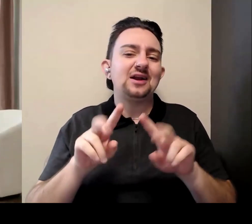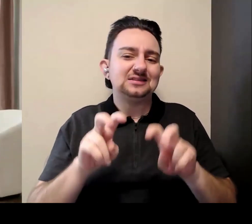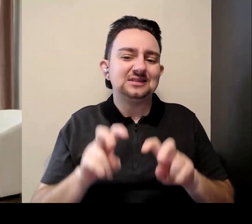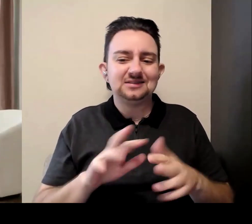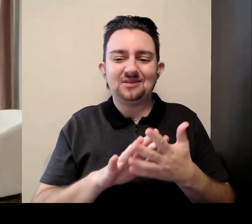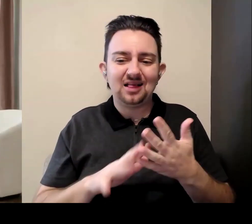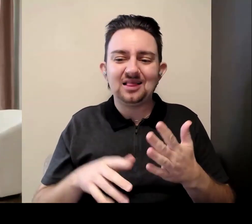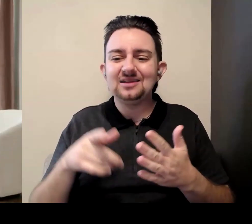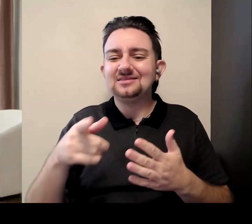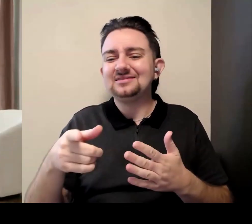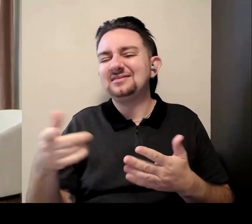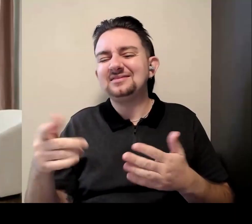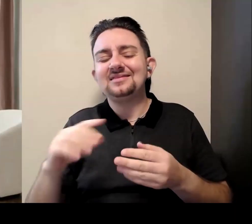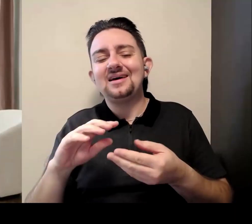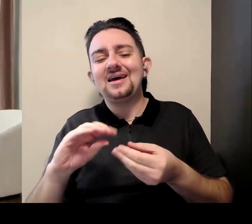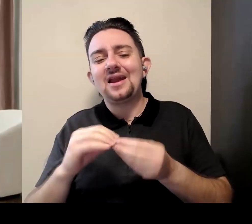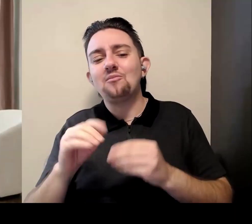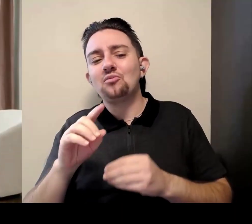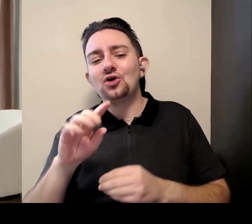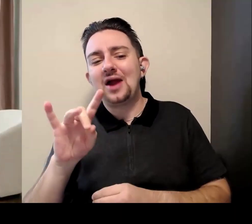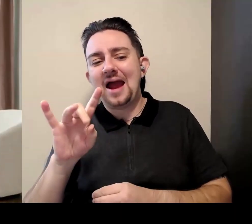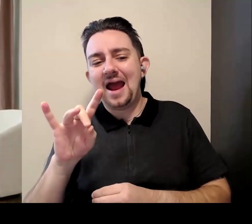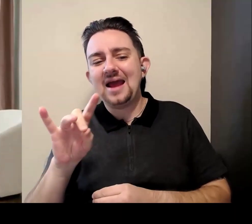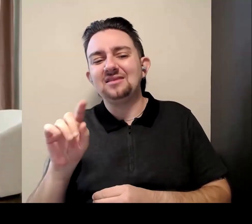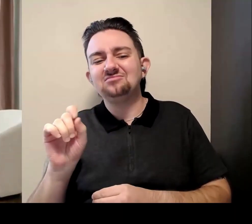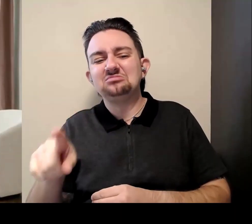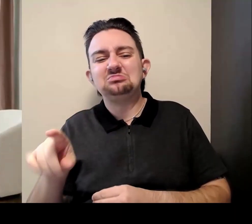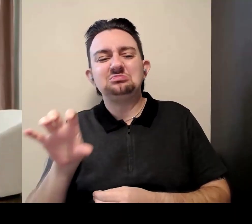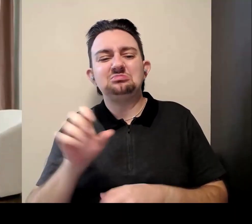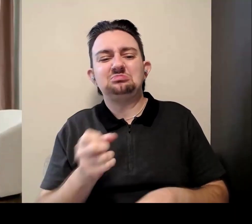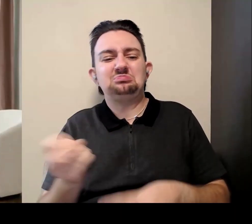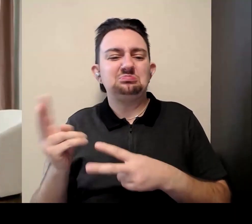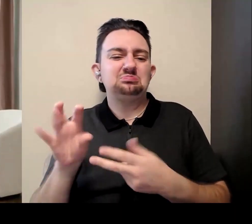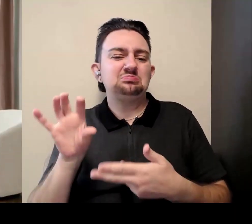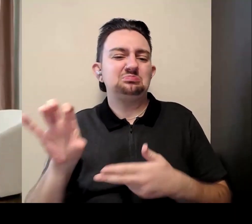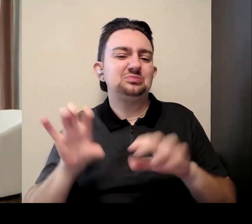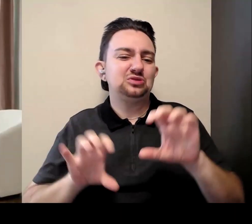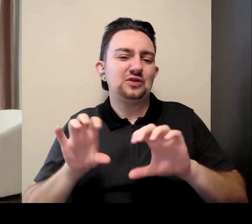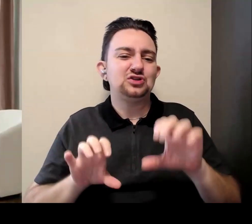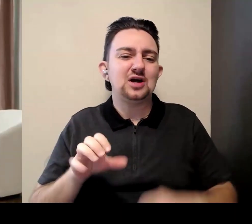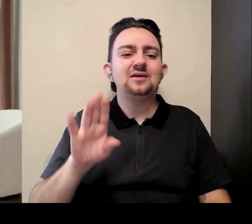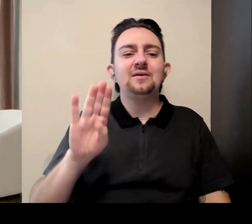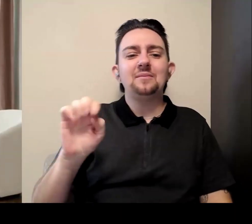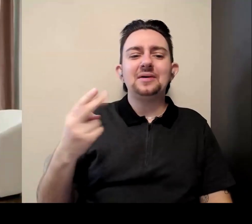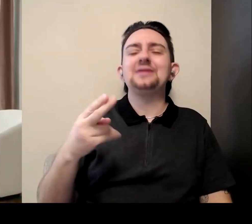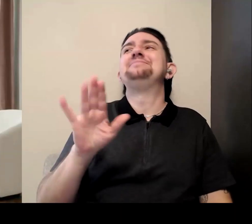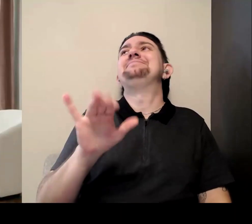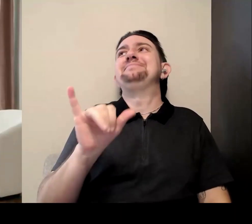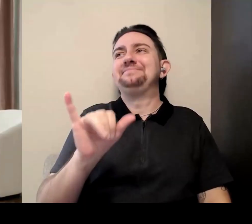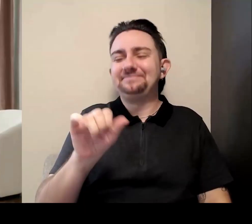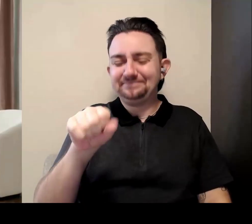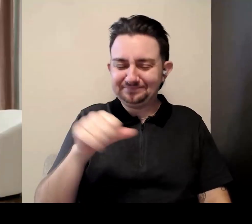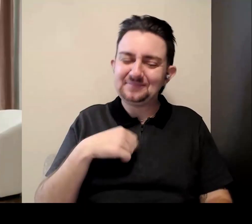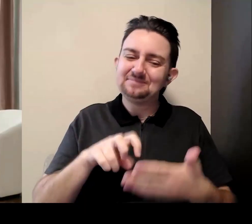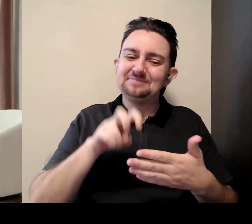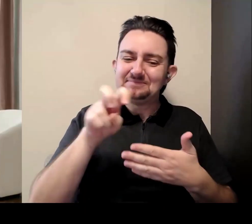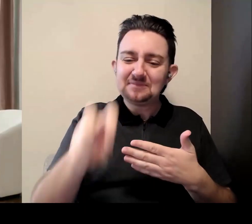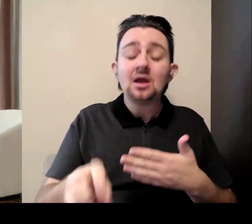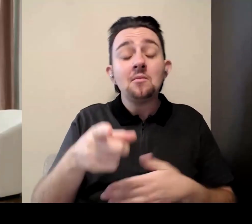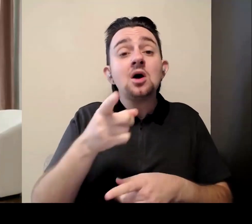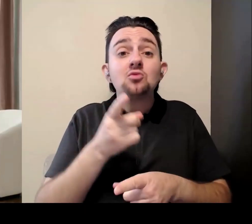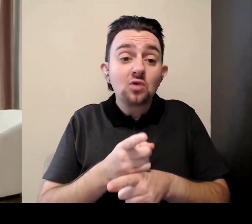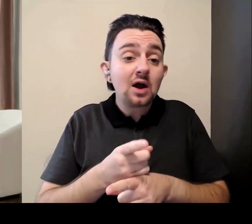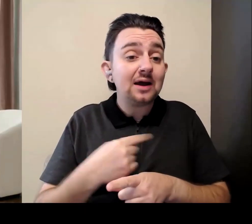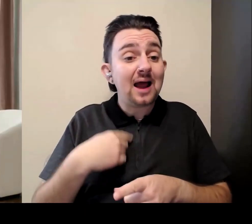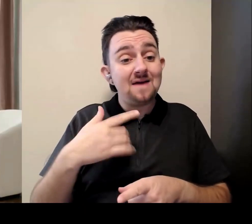But yes, the answer is the same in my book for vision and hearing, that word primarily is in there for a reason.